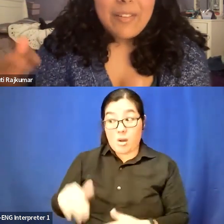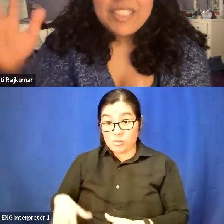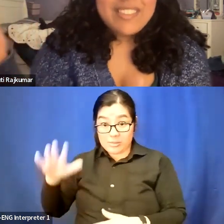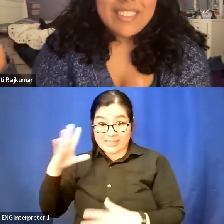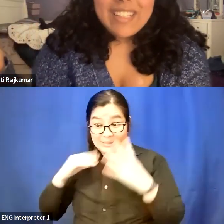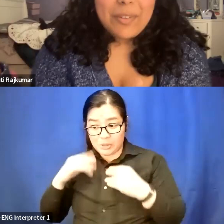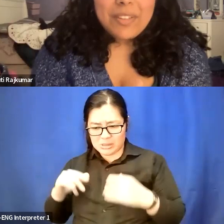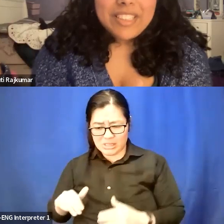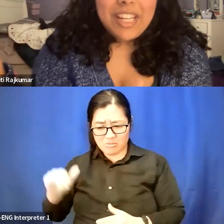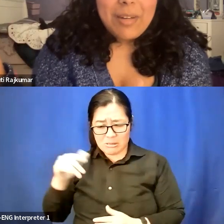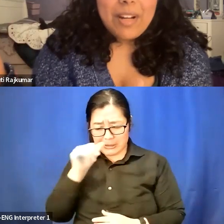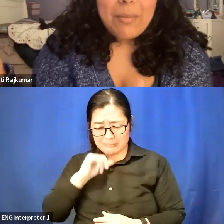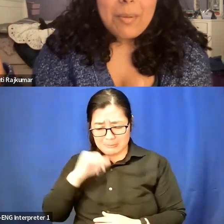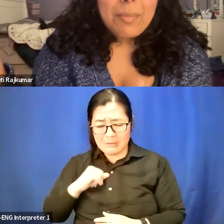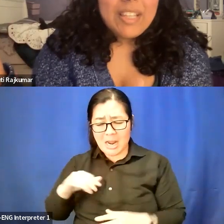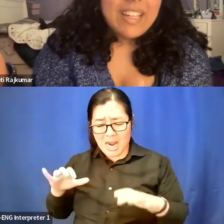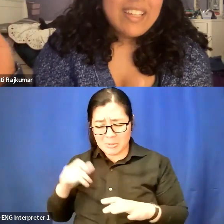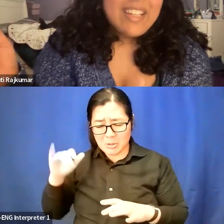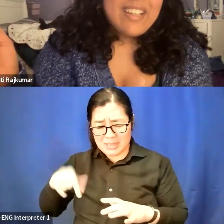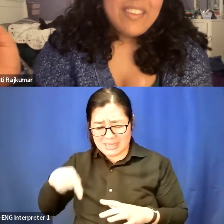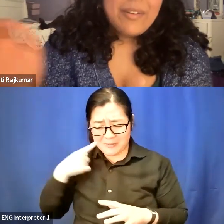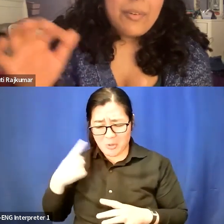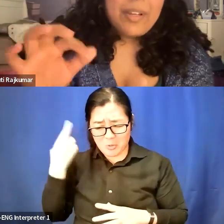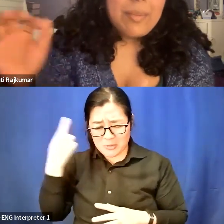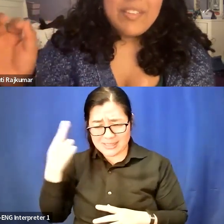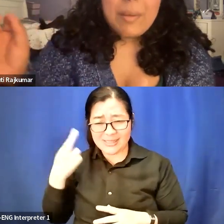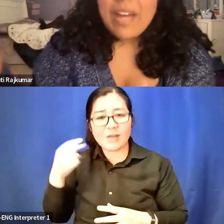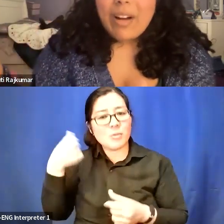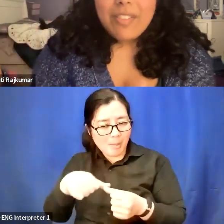which is like so cliché, but I remember being like, there's going to be some payoff